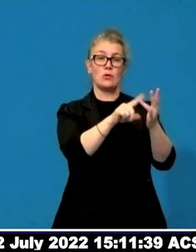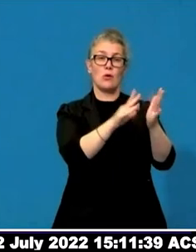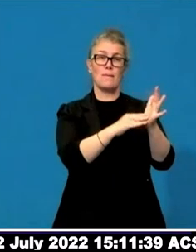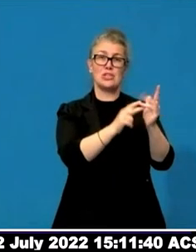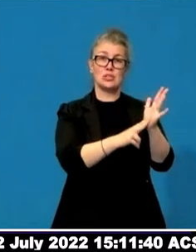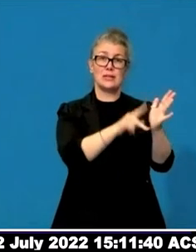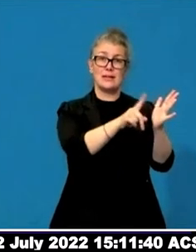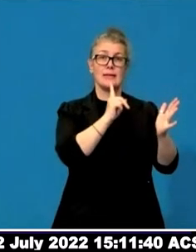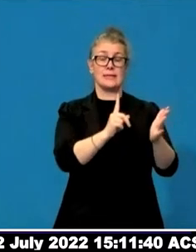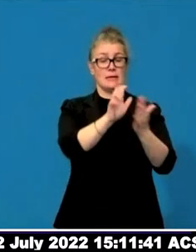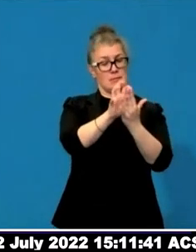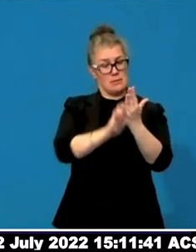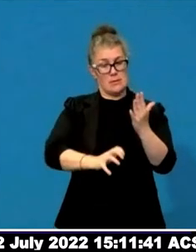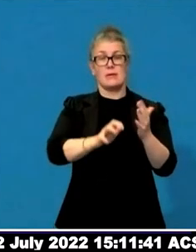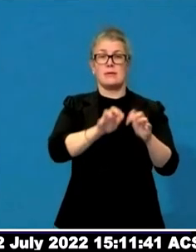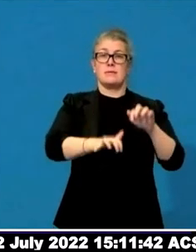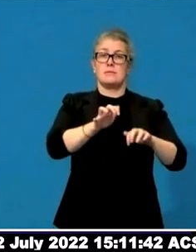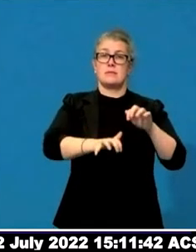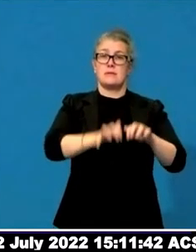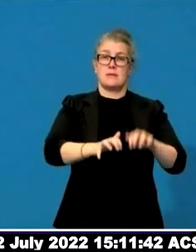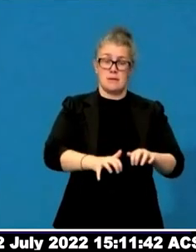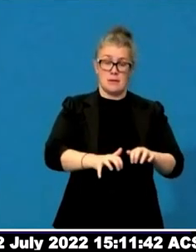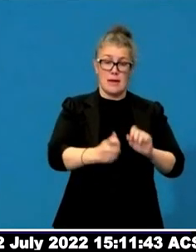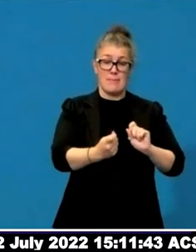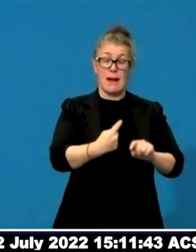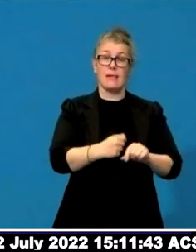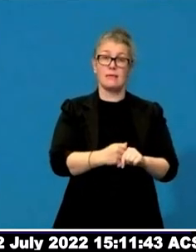And I knew that putting that in an email was not going to go anywhere